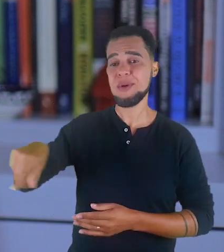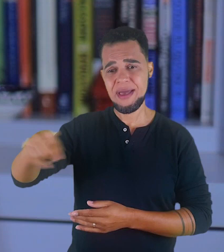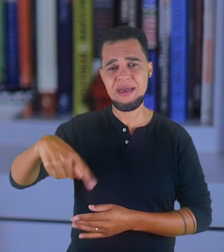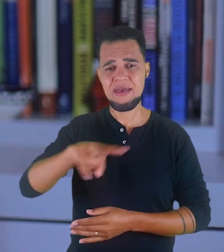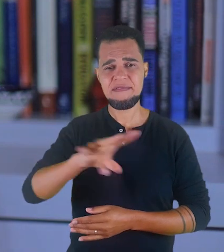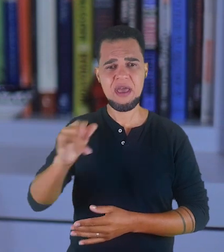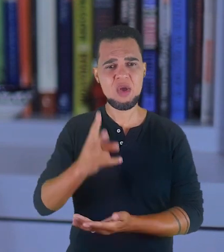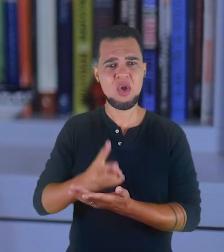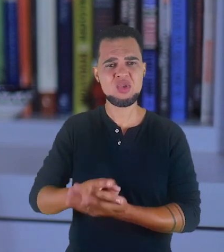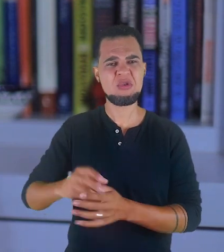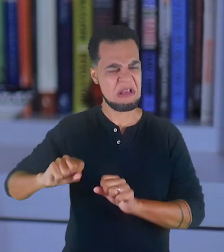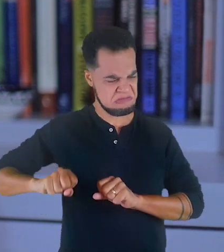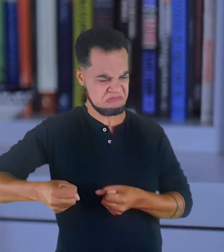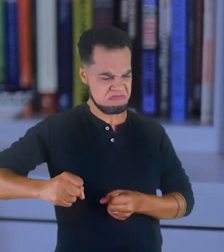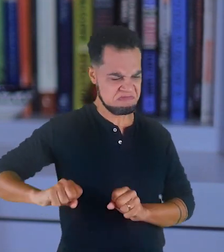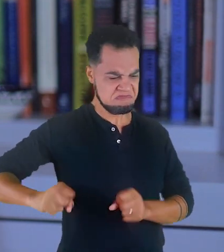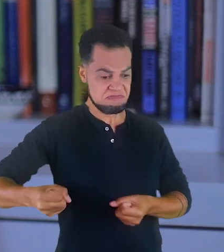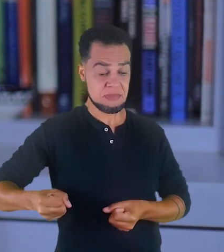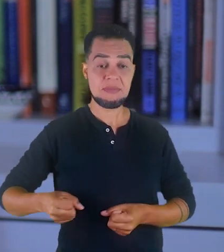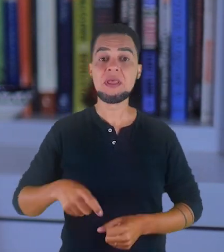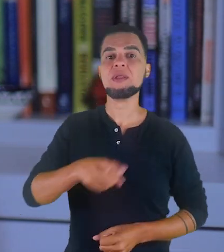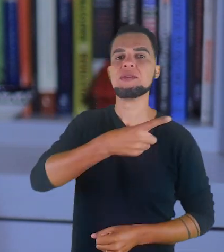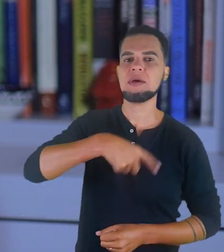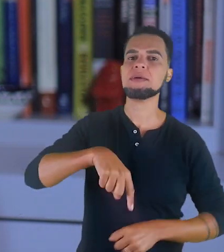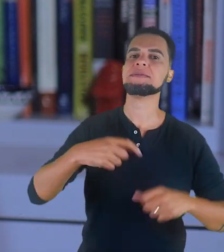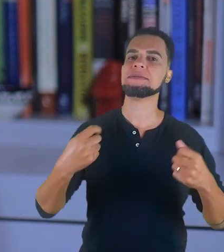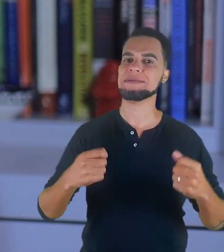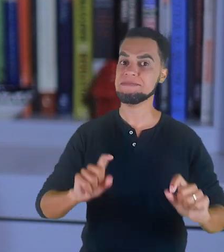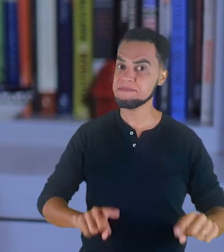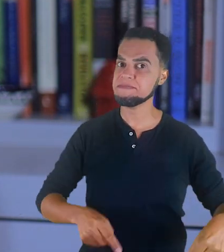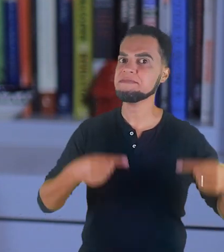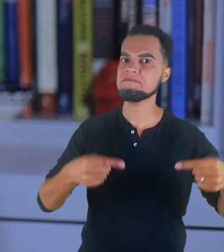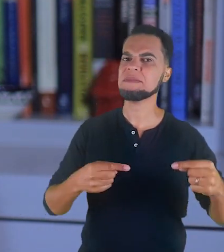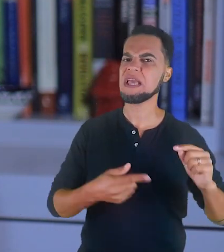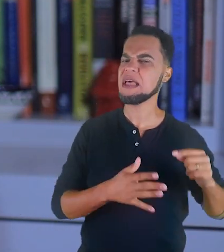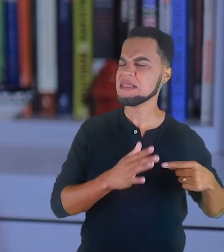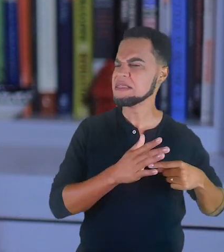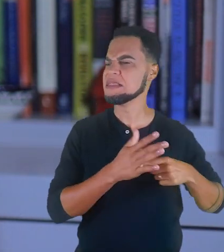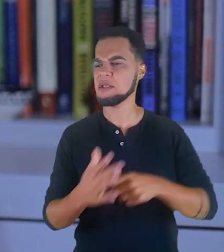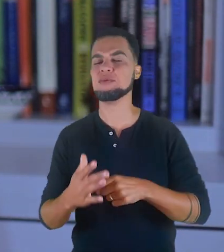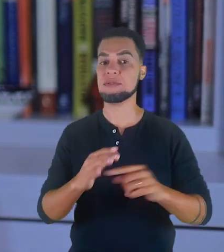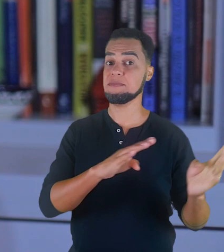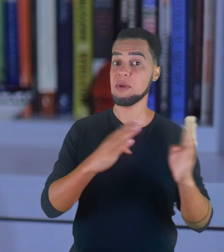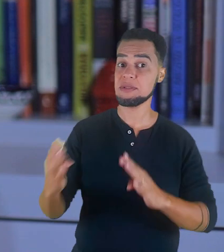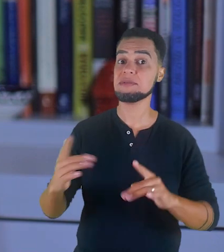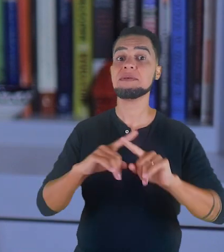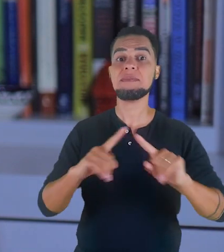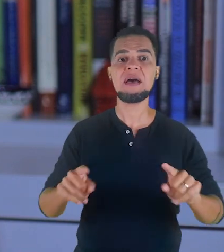We have a very concrete challenge here, to expose this process while not stopping the pressure.